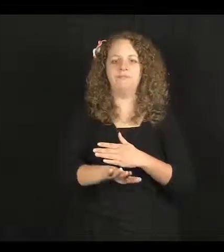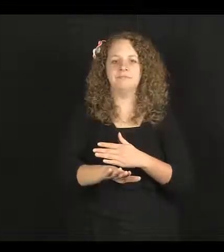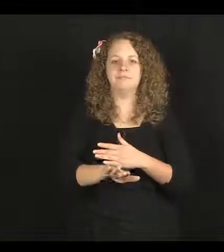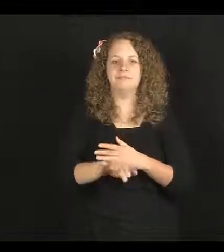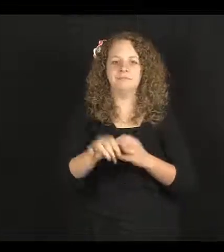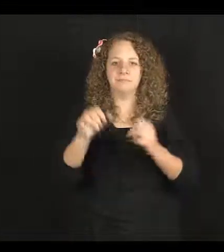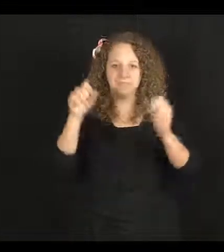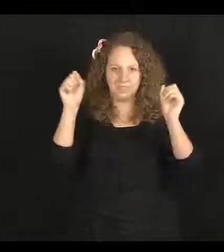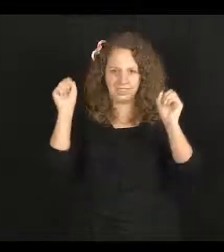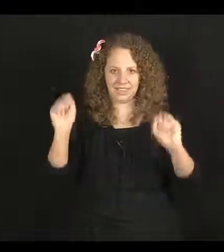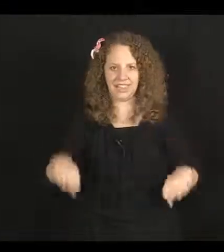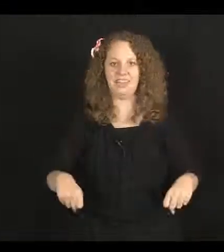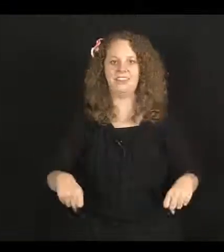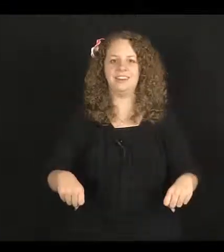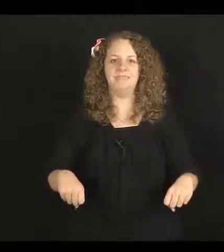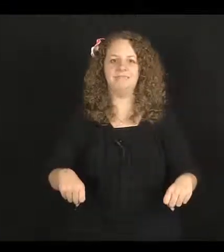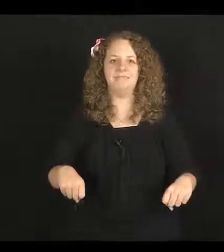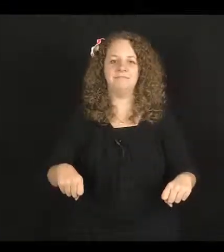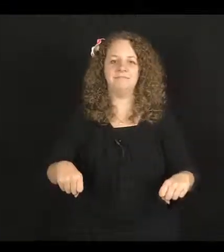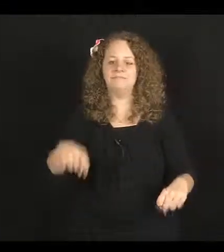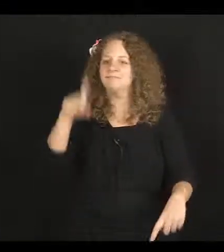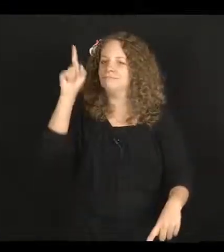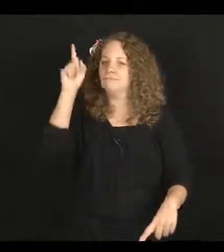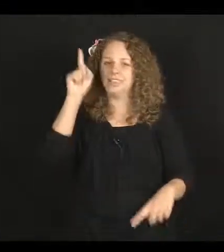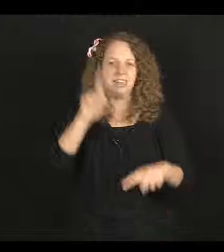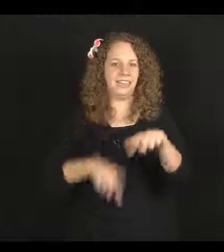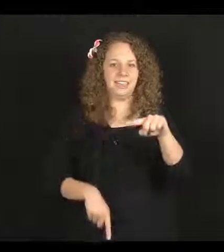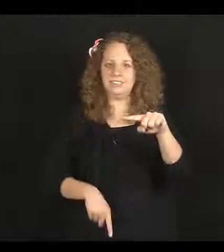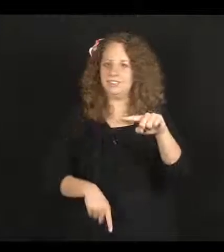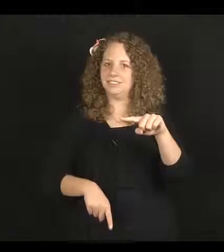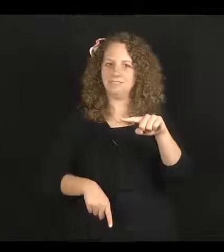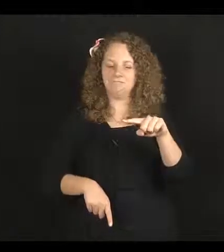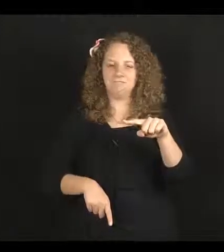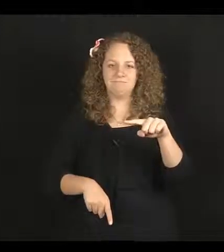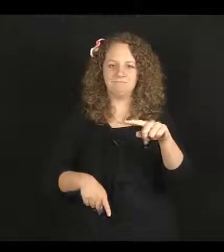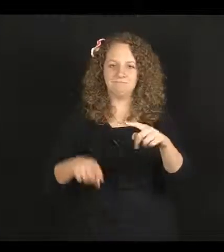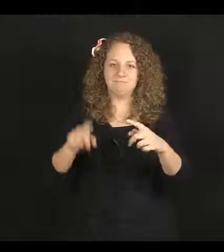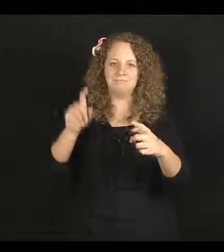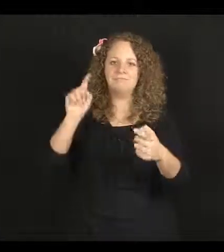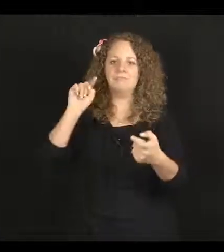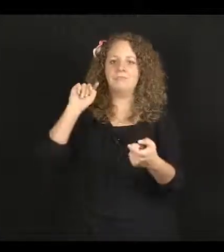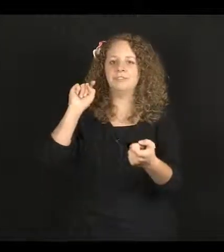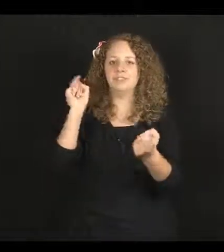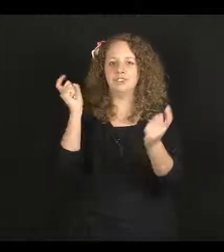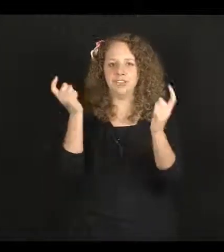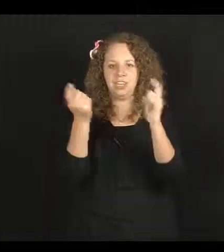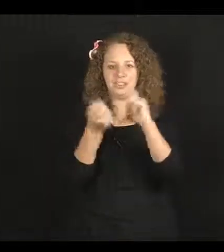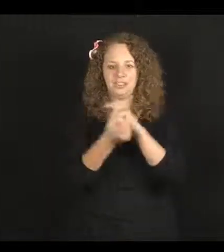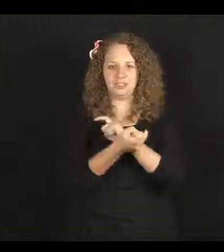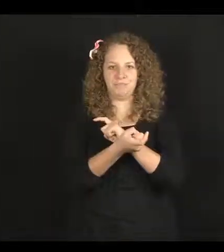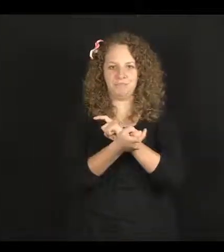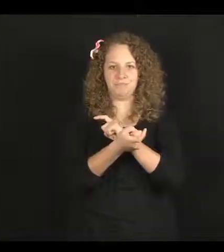CAN CAN’T CHANGE